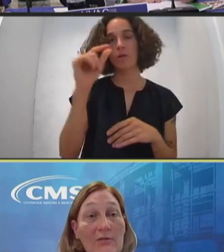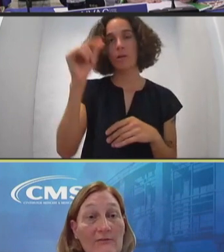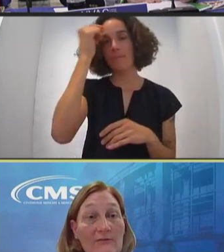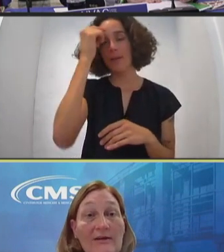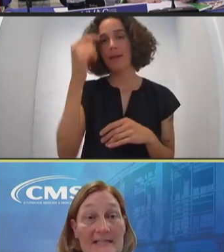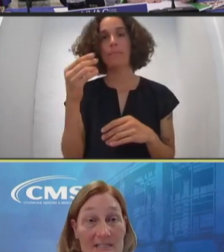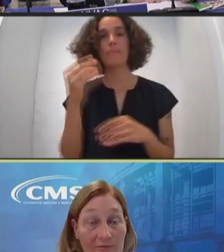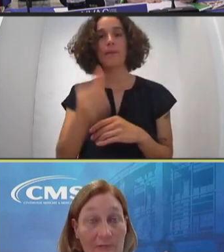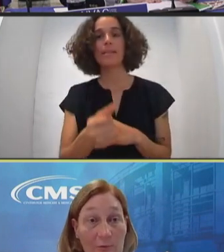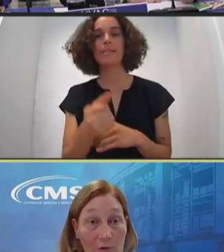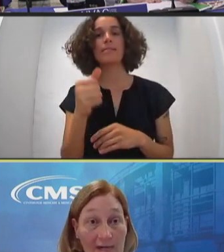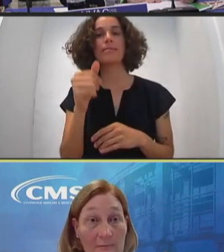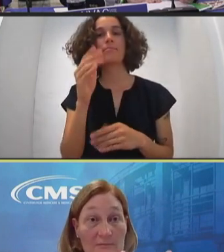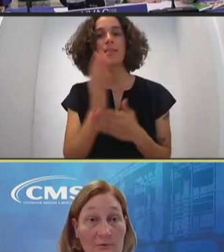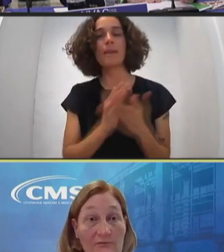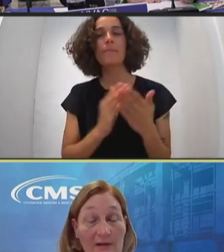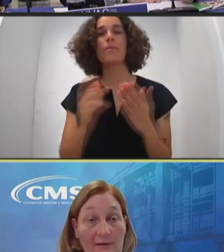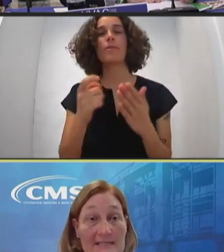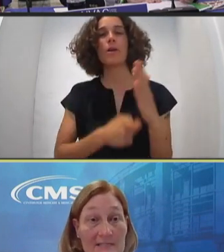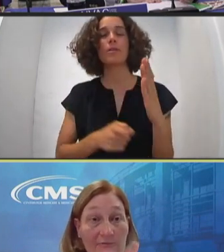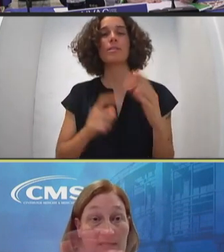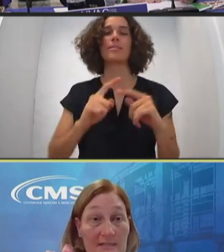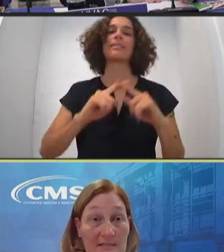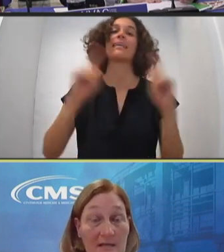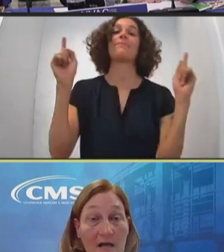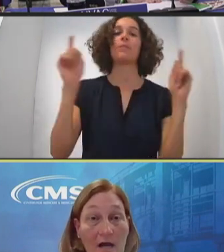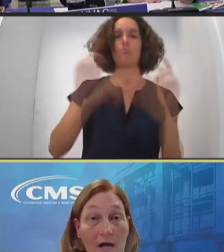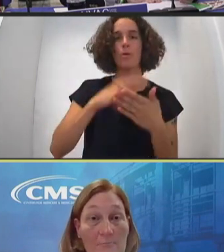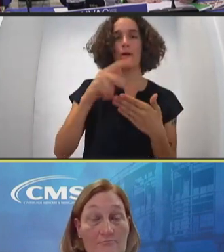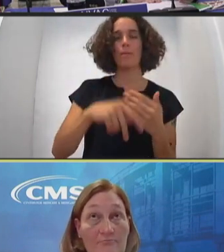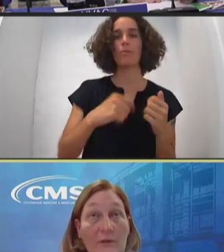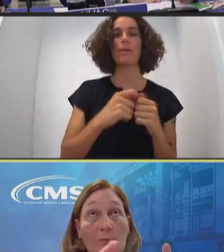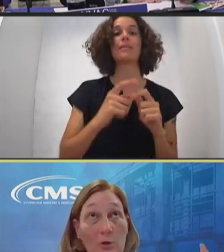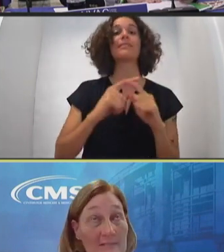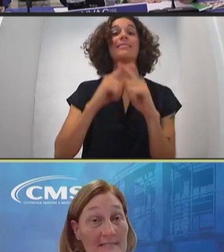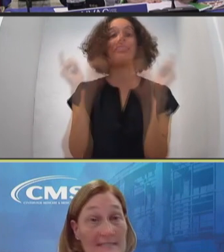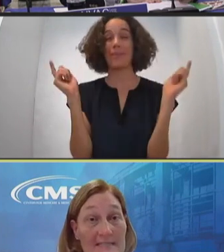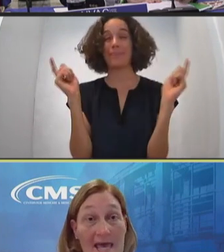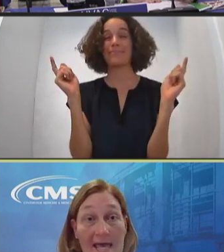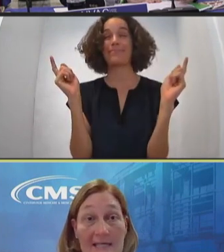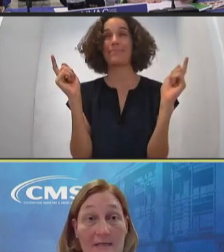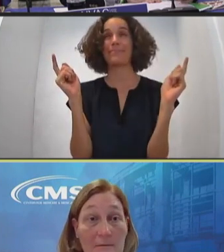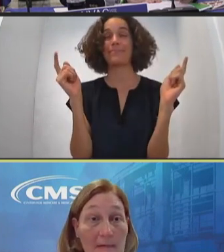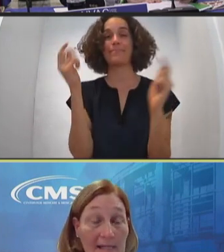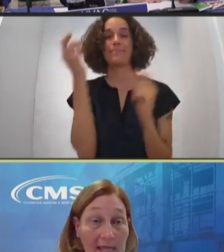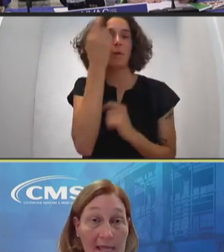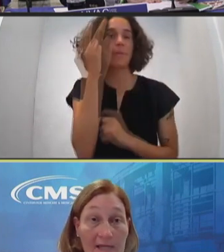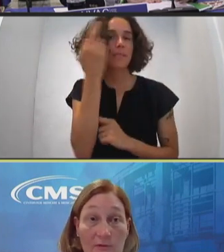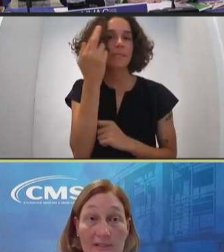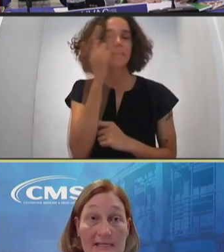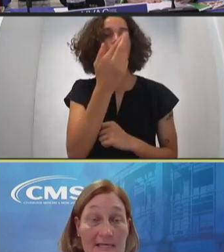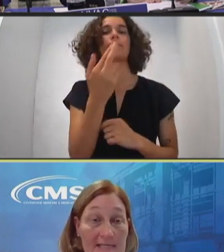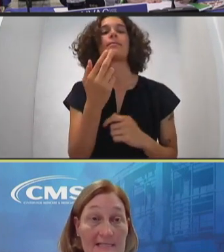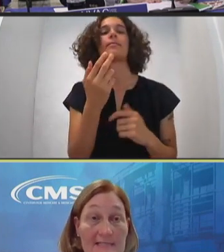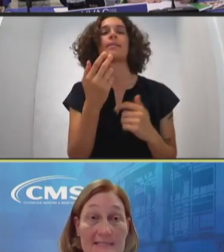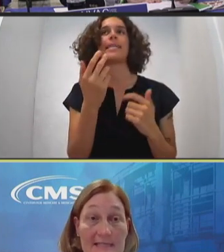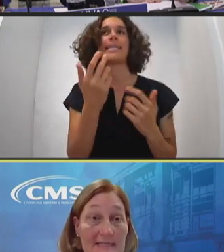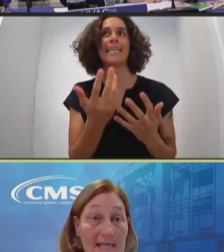you know, there are very different programs with very different purposes. And Medicaid really is